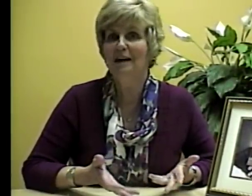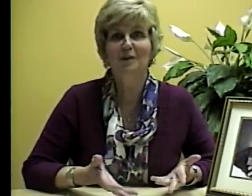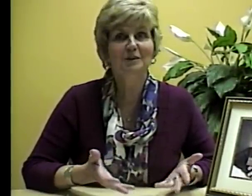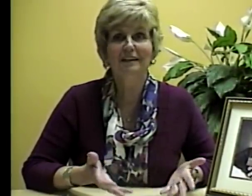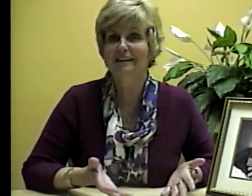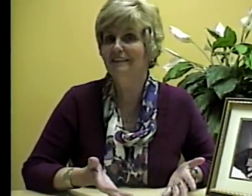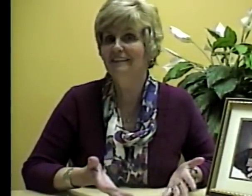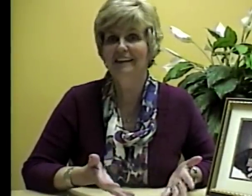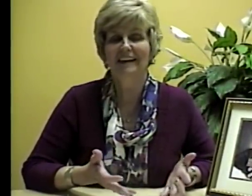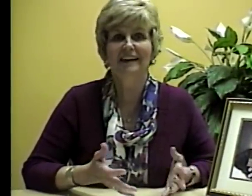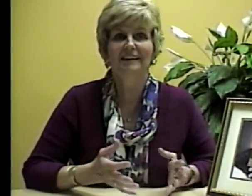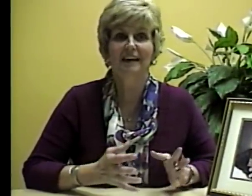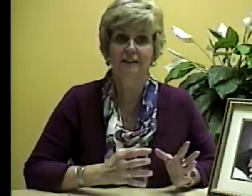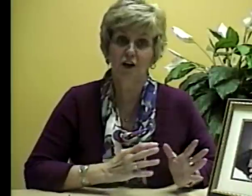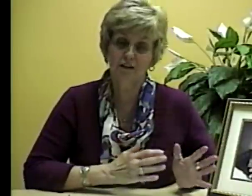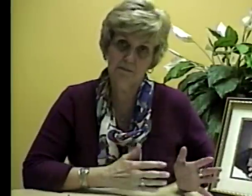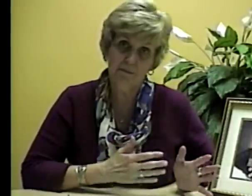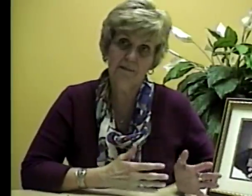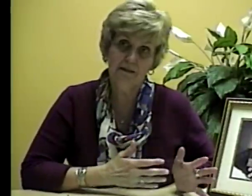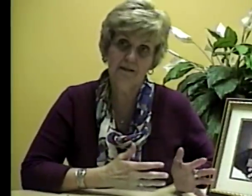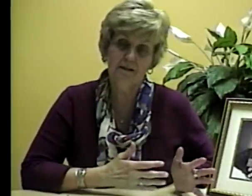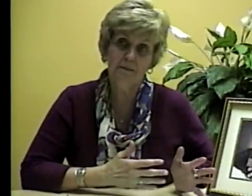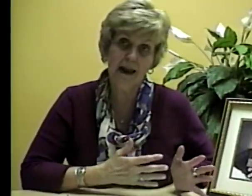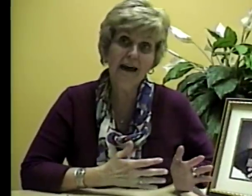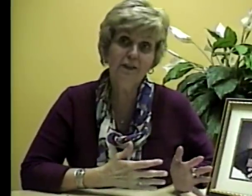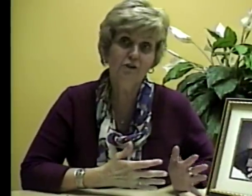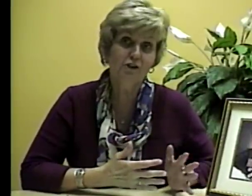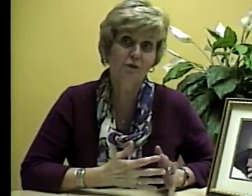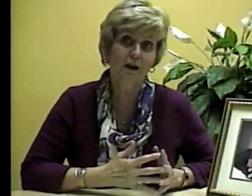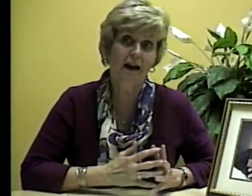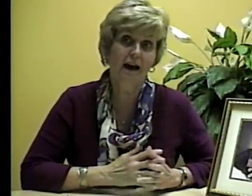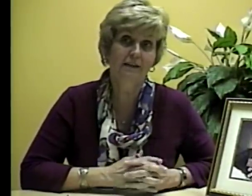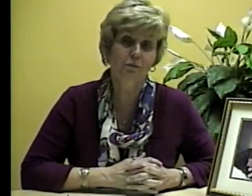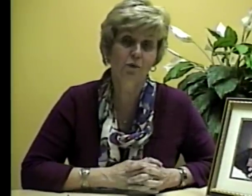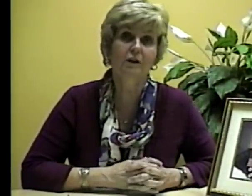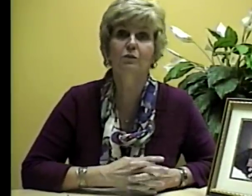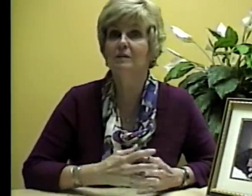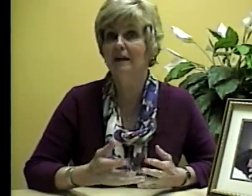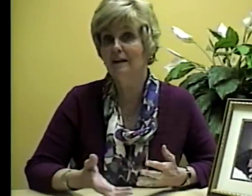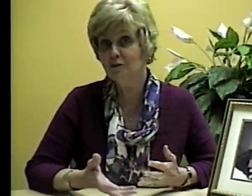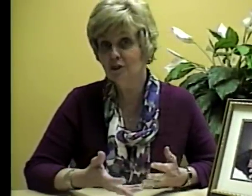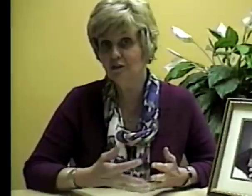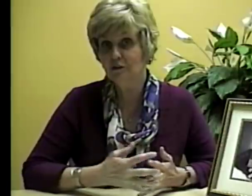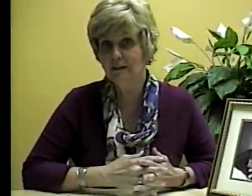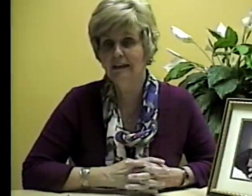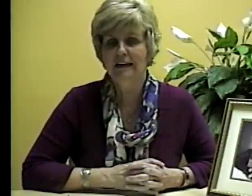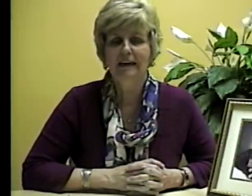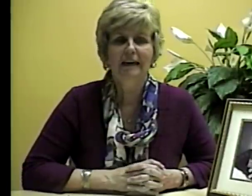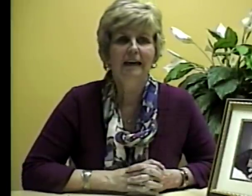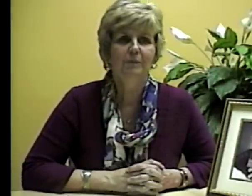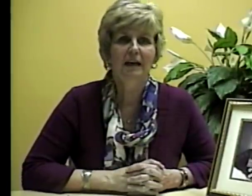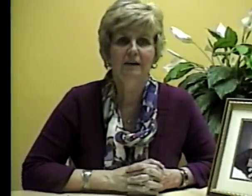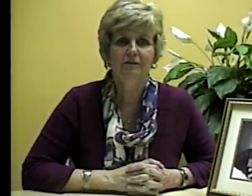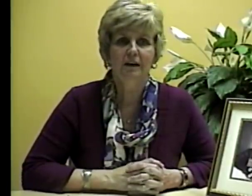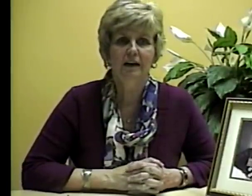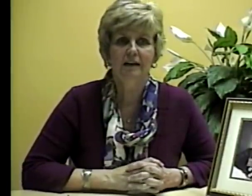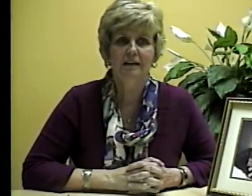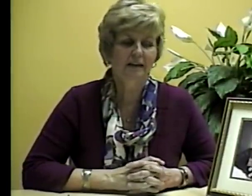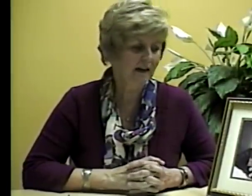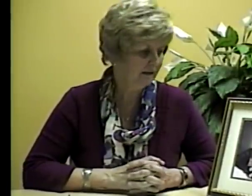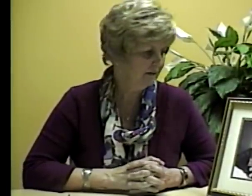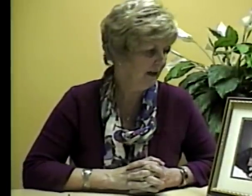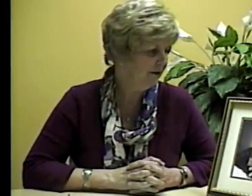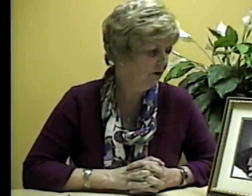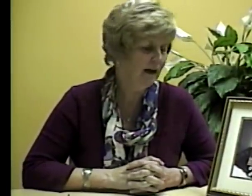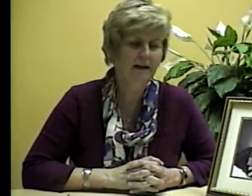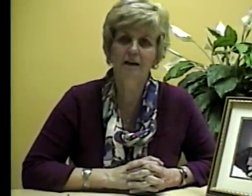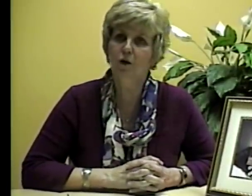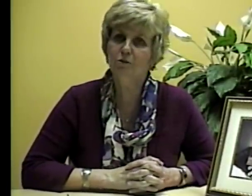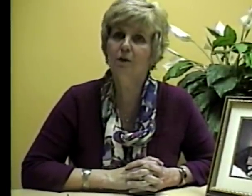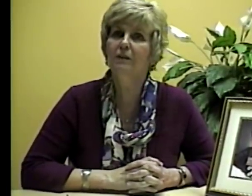own kid. Talk to Matthew just the way I would with my other children. He had an older brother